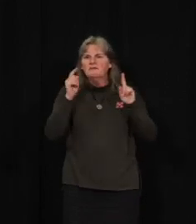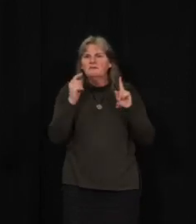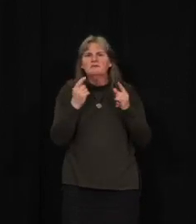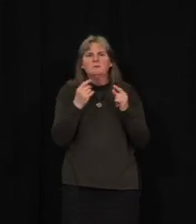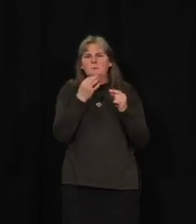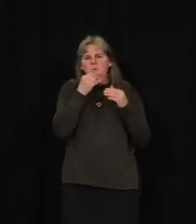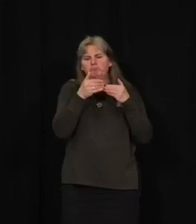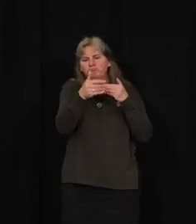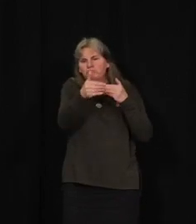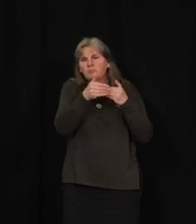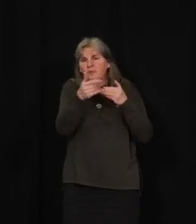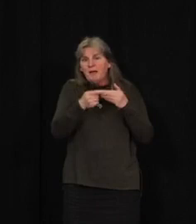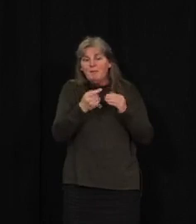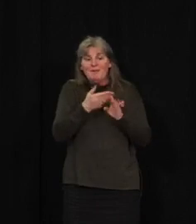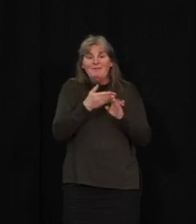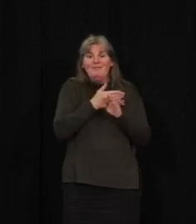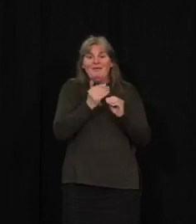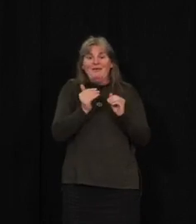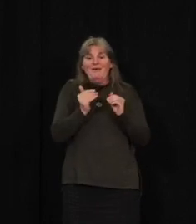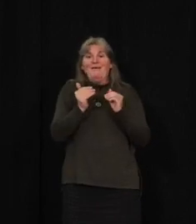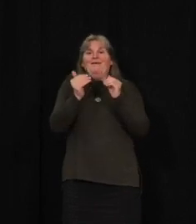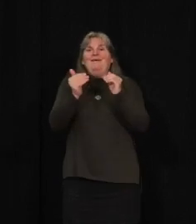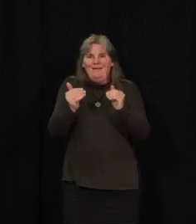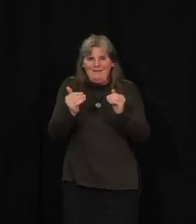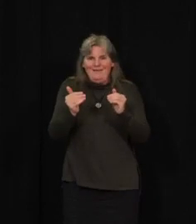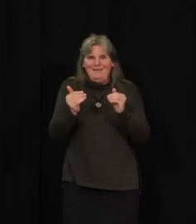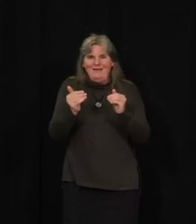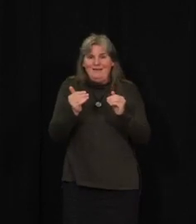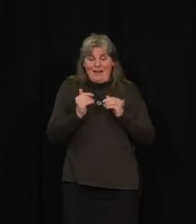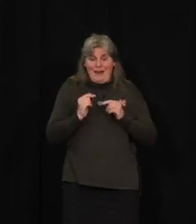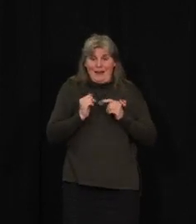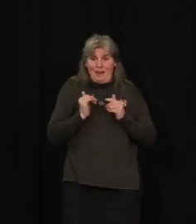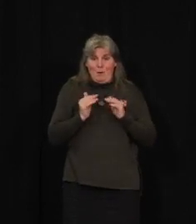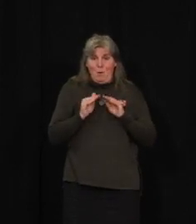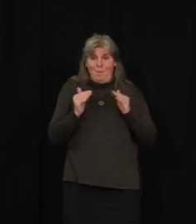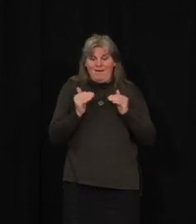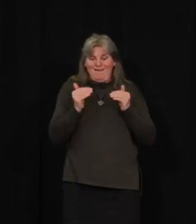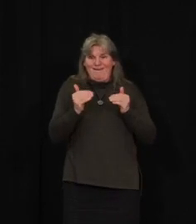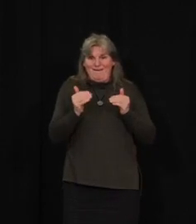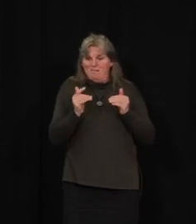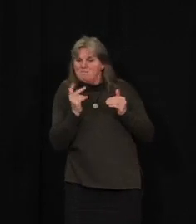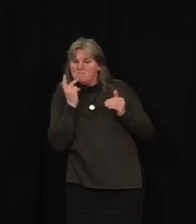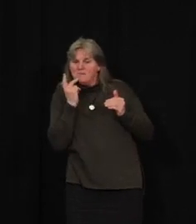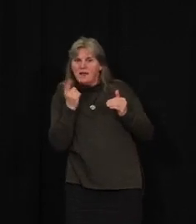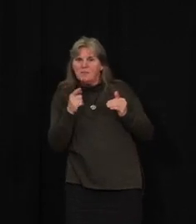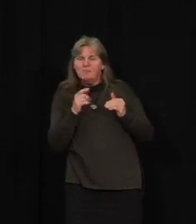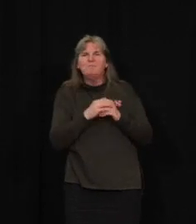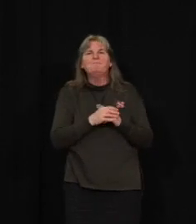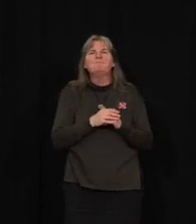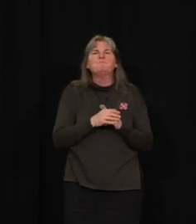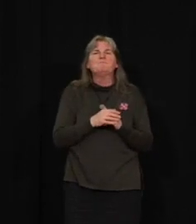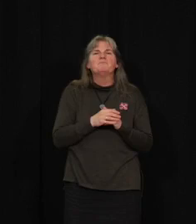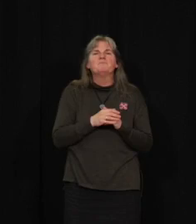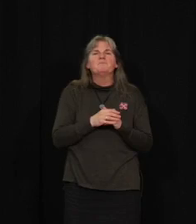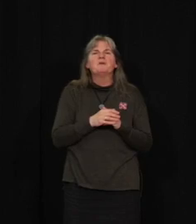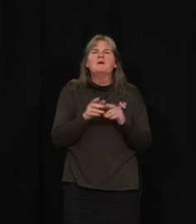further with reopening plans. At the same time, for those who have had difficulty accessing or have not been accessing